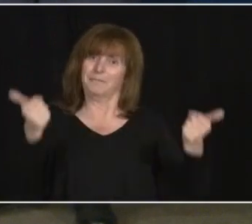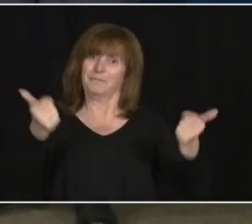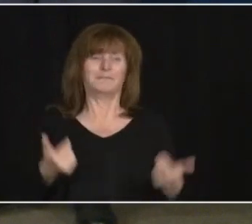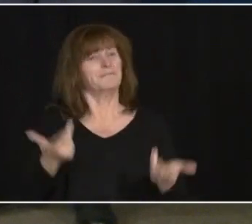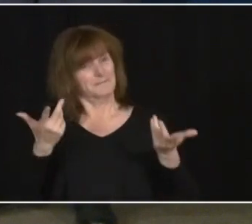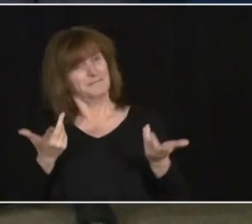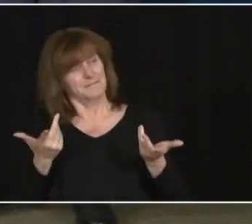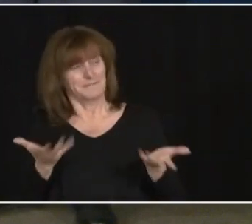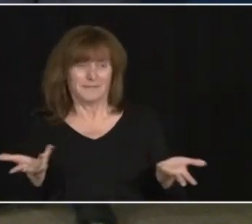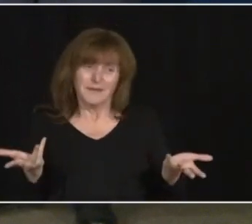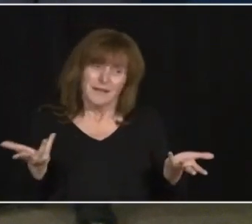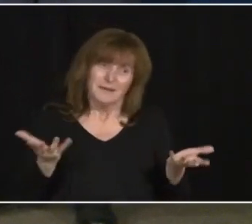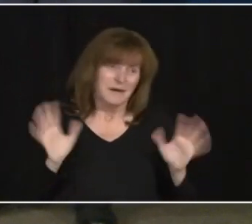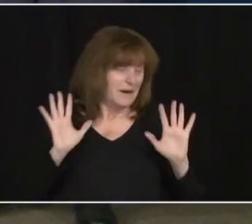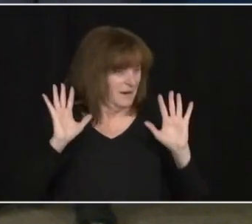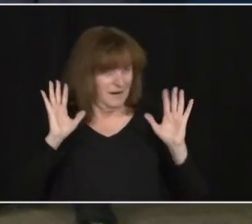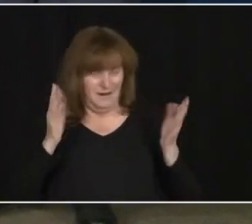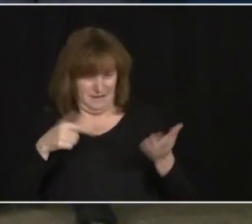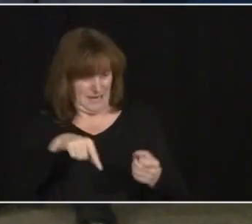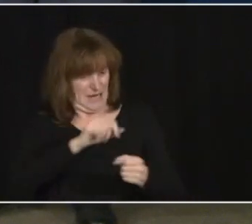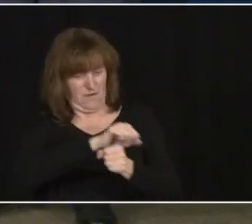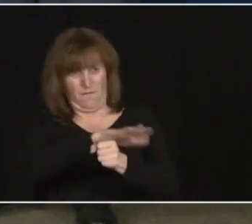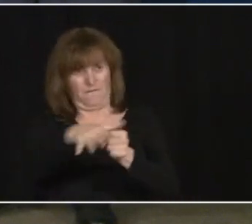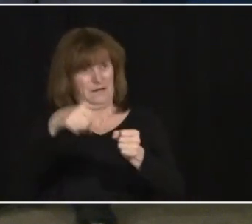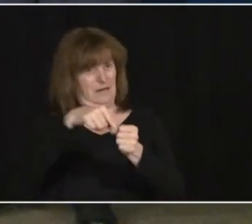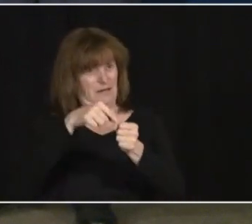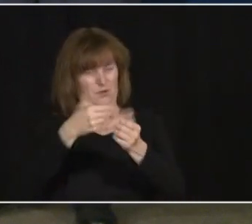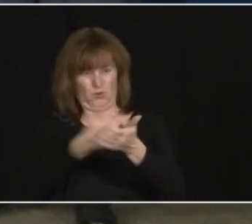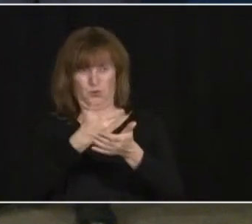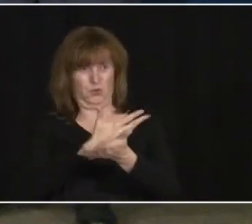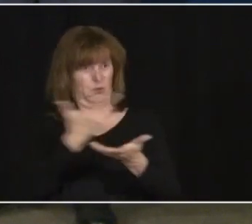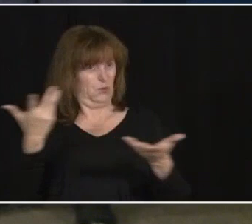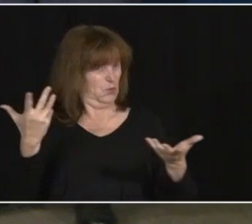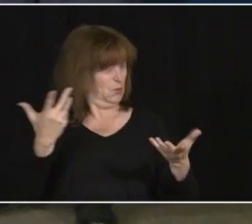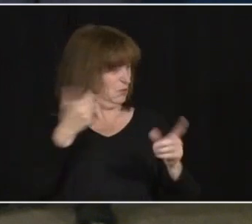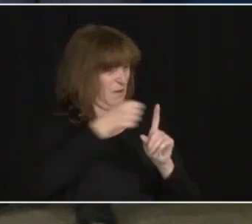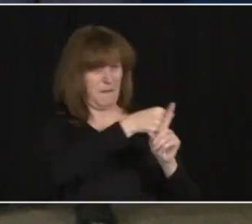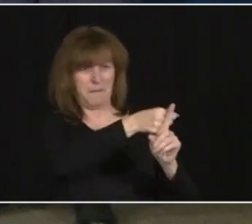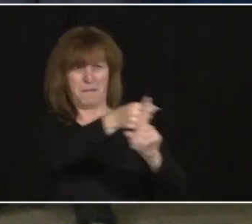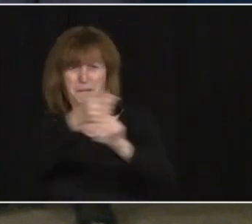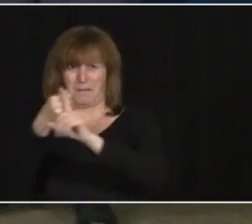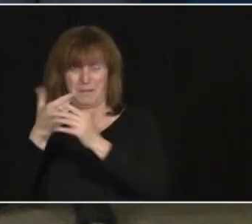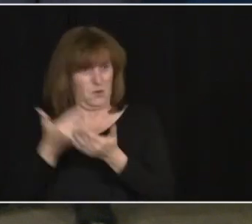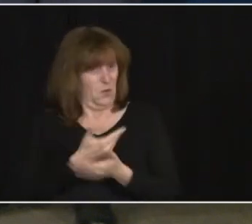But that's part of the challenge of dealing with new virus. A new impact on the public and the society.